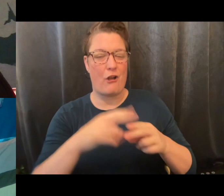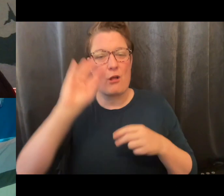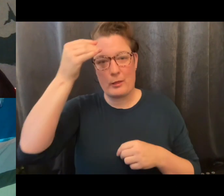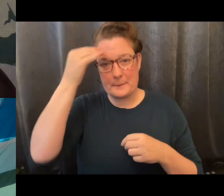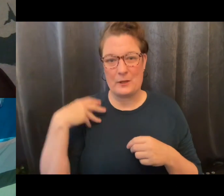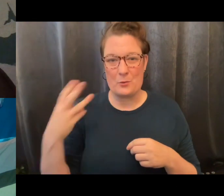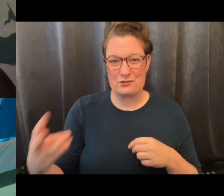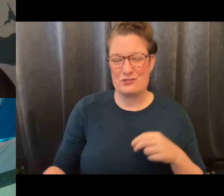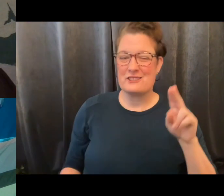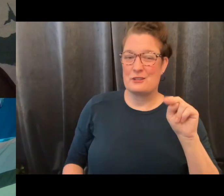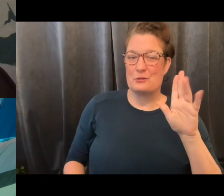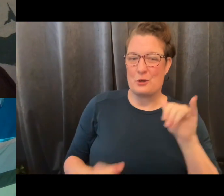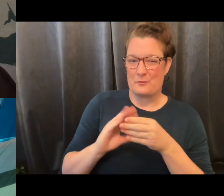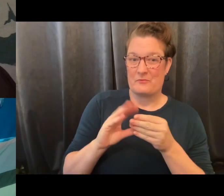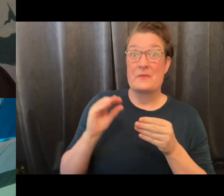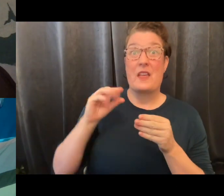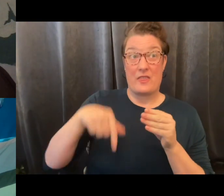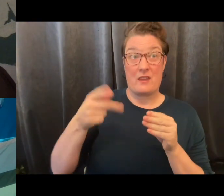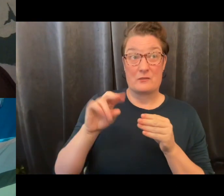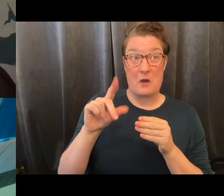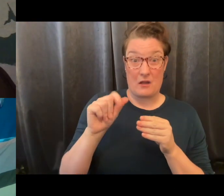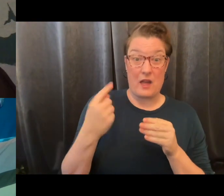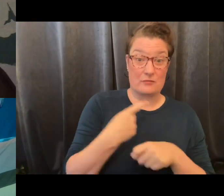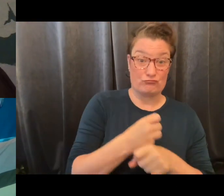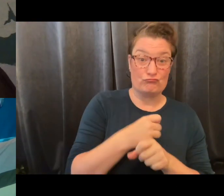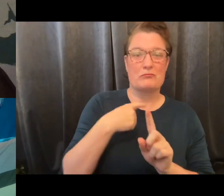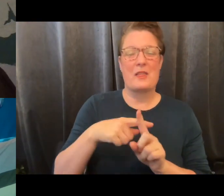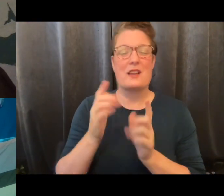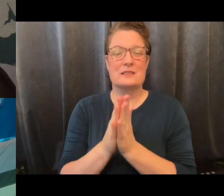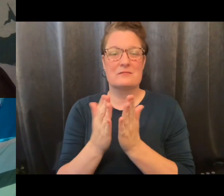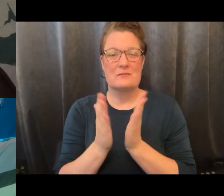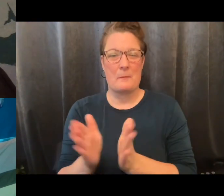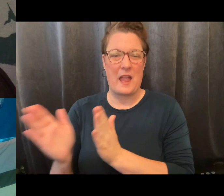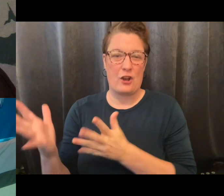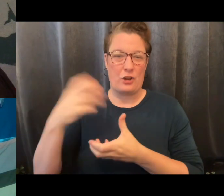Nomy: In addition to this podcast, we create a planner that combines Hebrew, Gregorian, and Moon calendars.